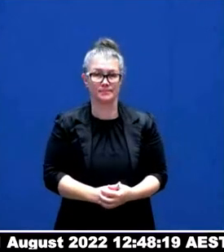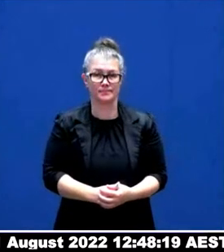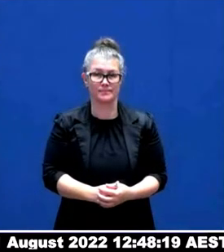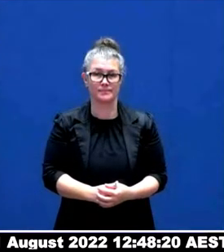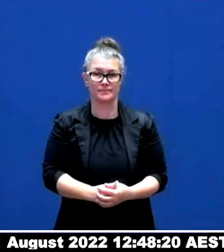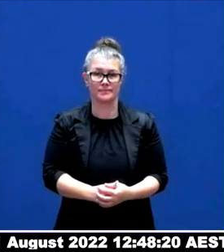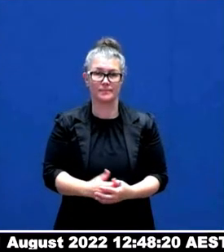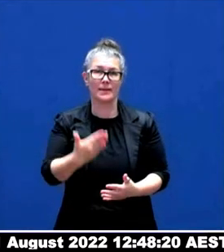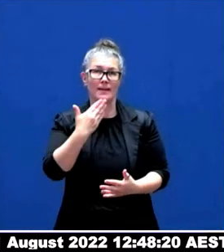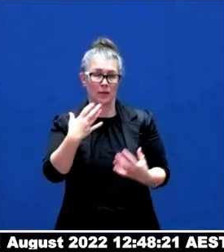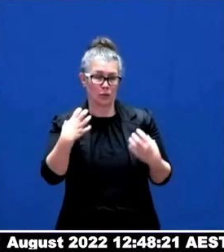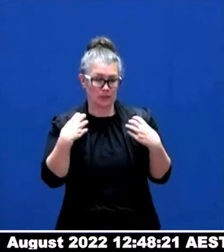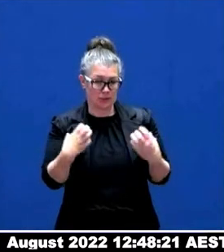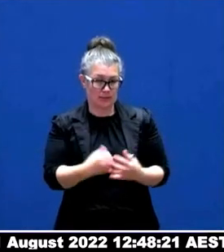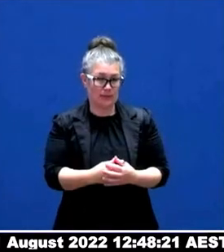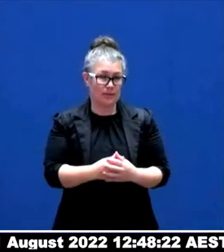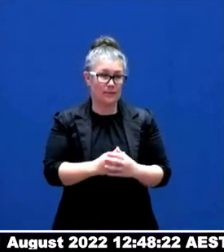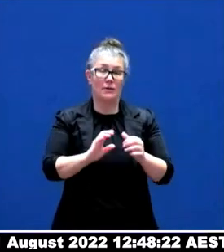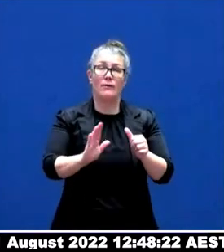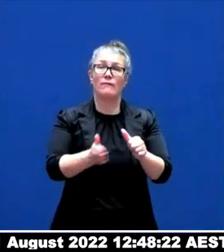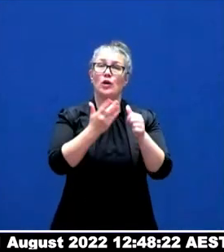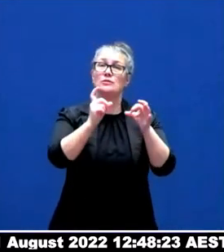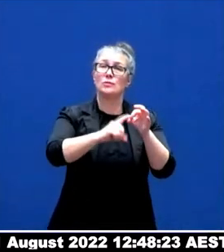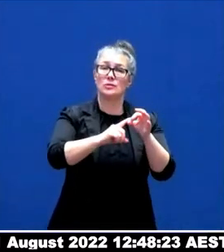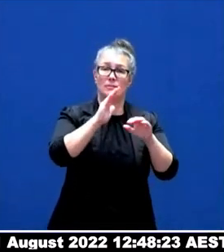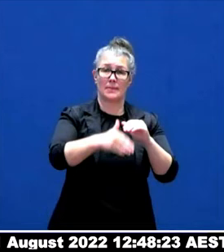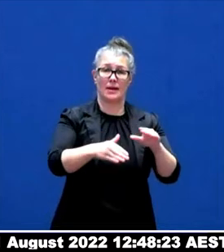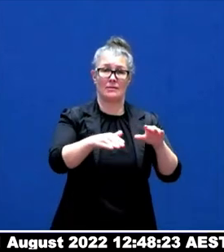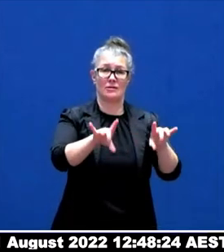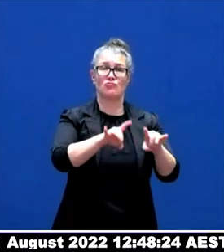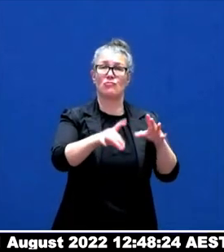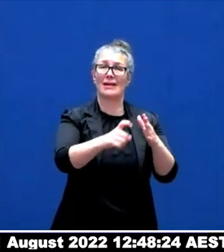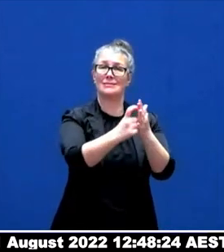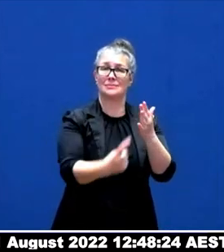To your first question around the Australian Disability Strategy and the progress on the